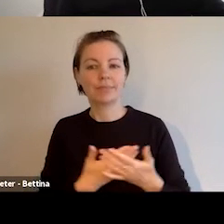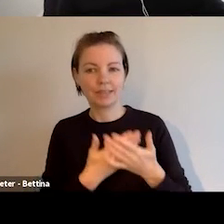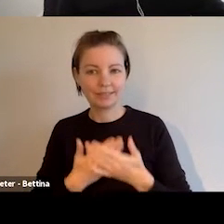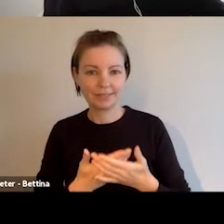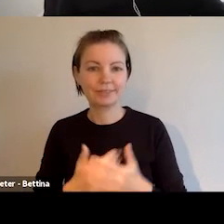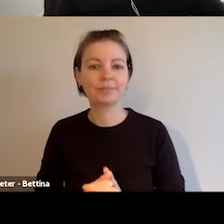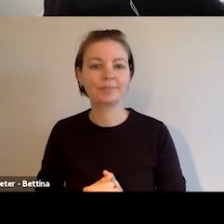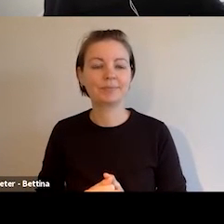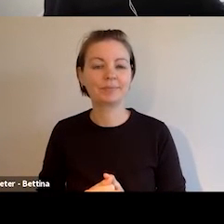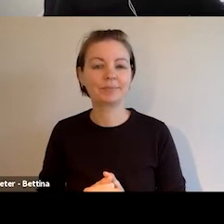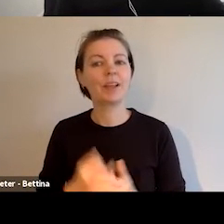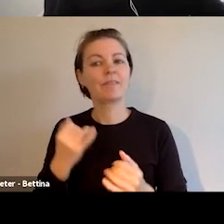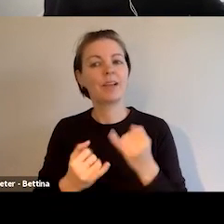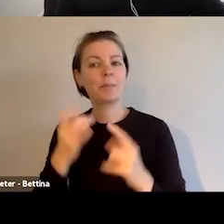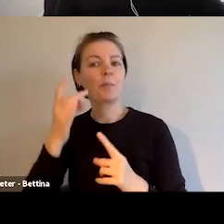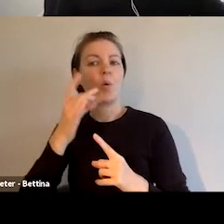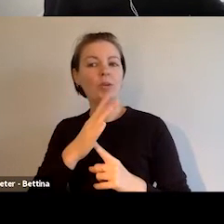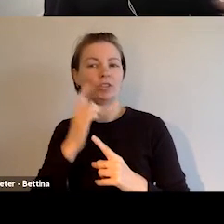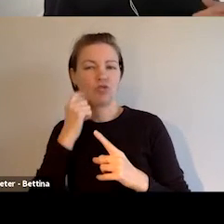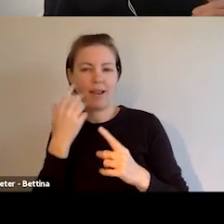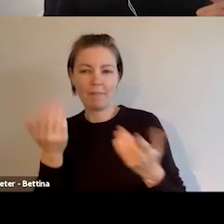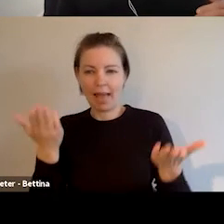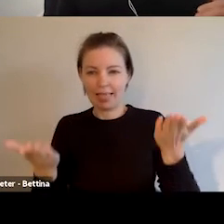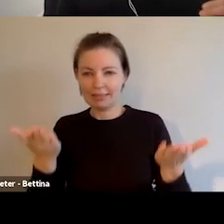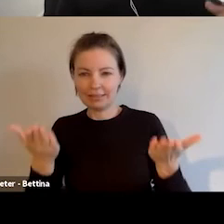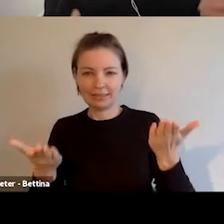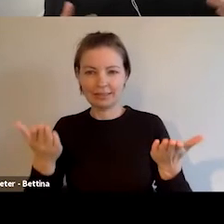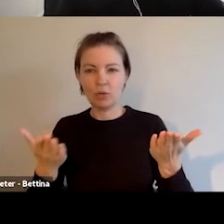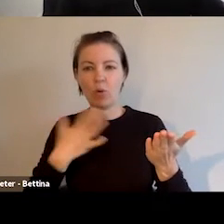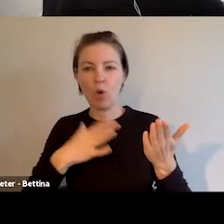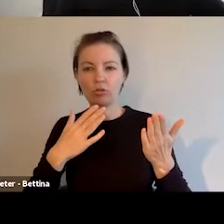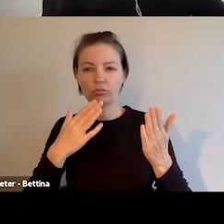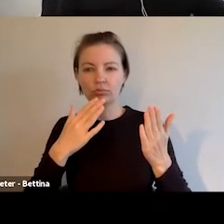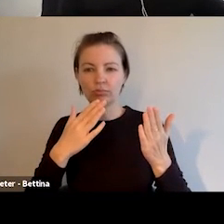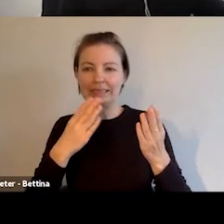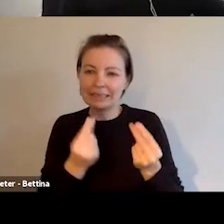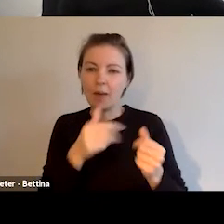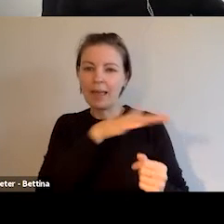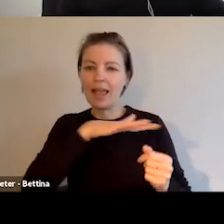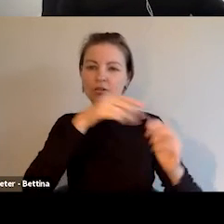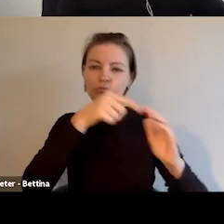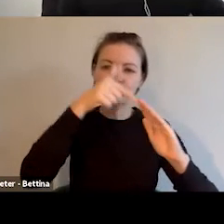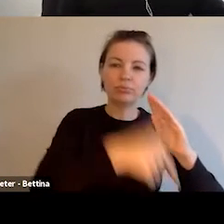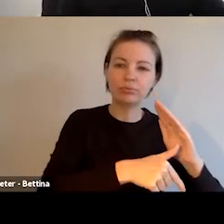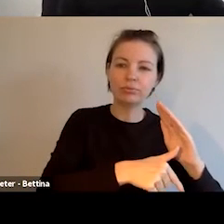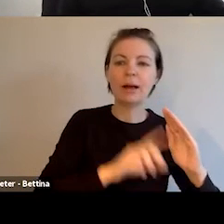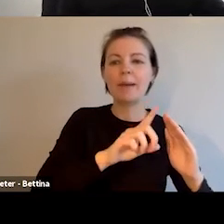curriculum and striking a balance between disciplinary depth and the other types of experiences that we know required for students